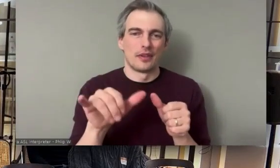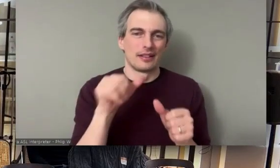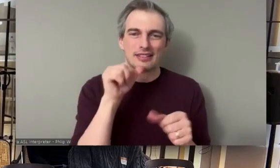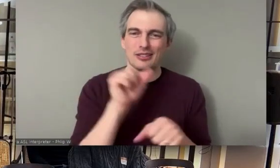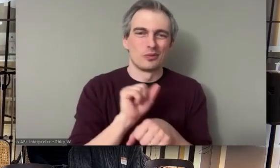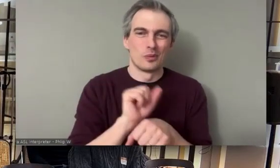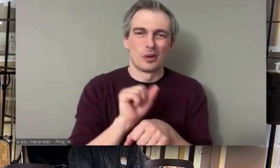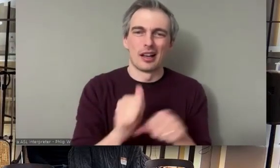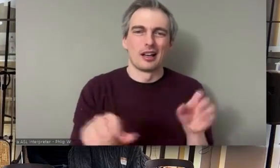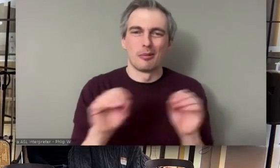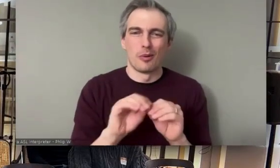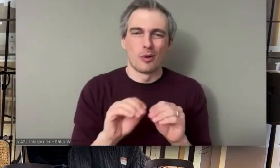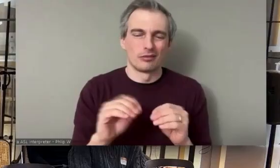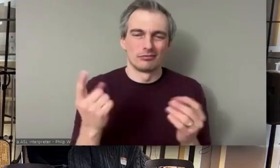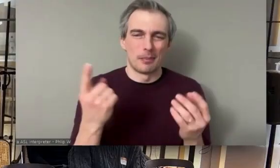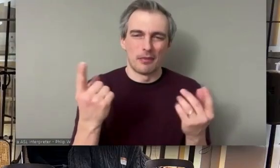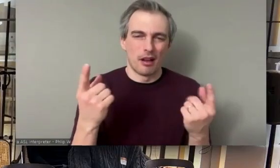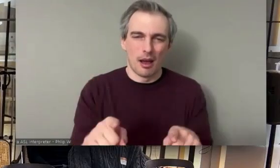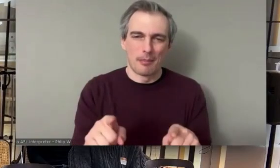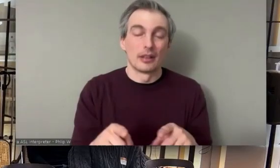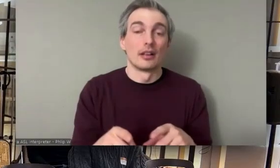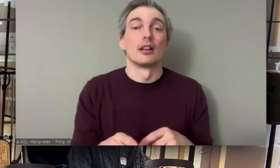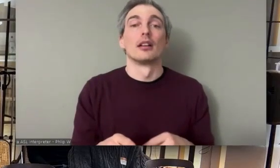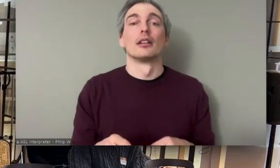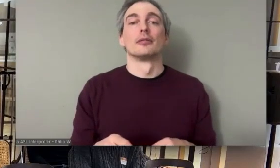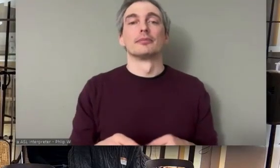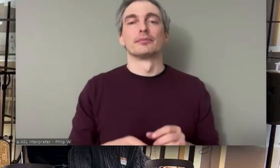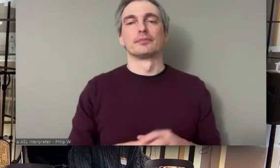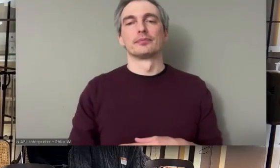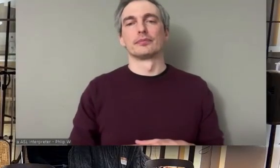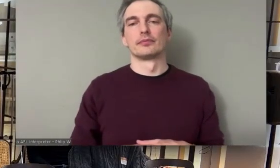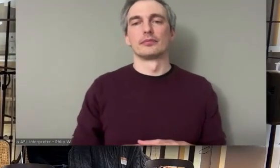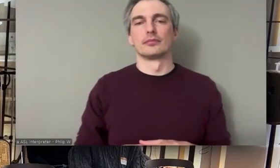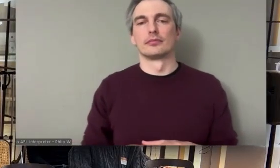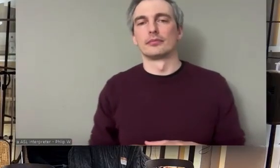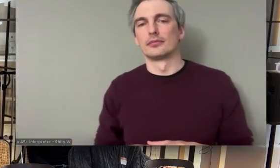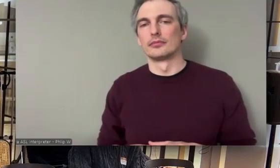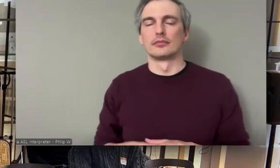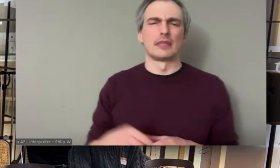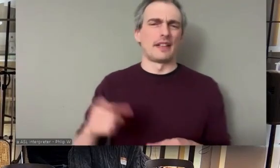And they've been implementing their own system since then.